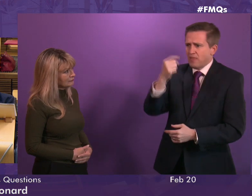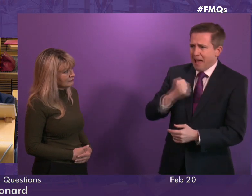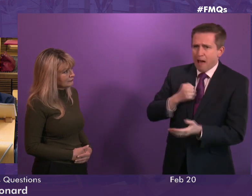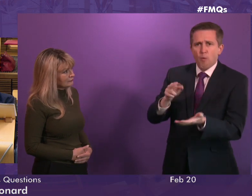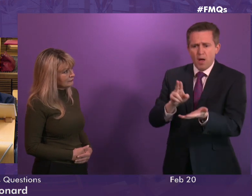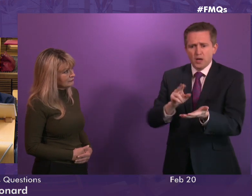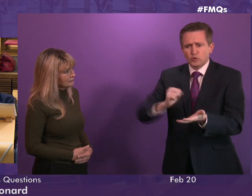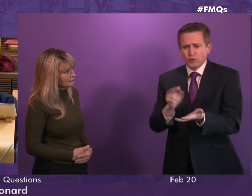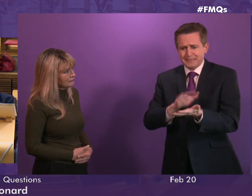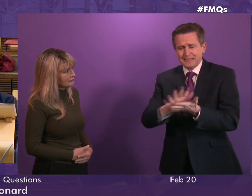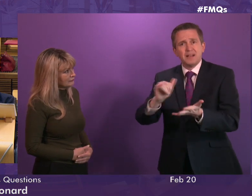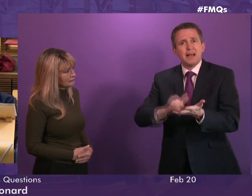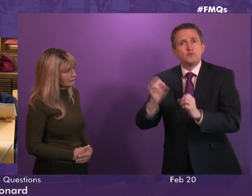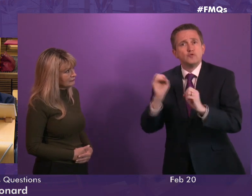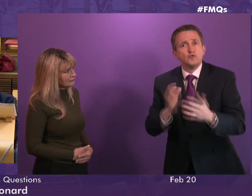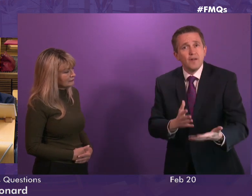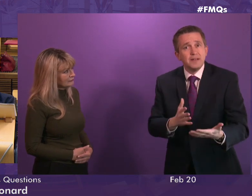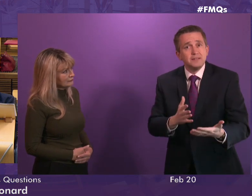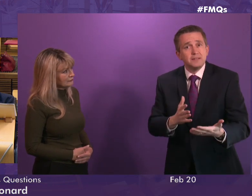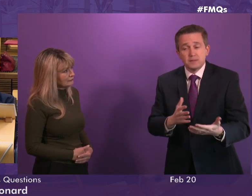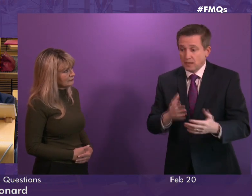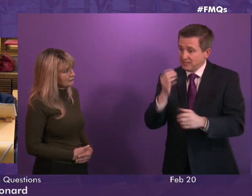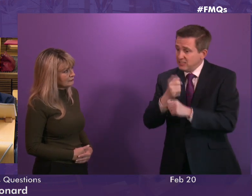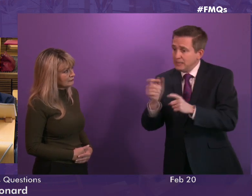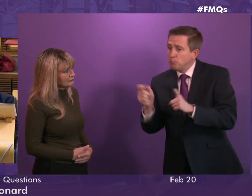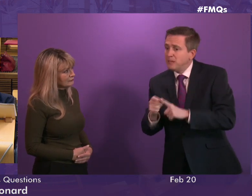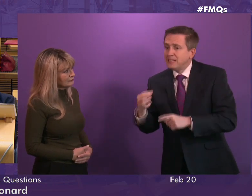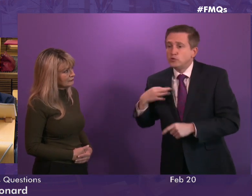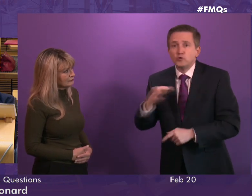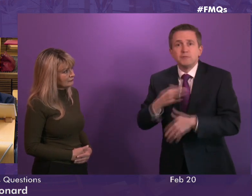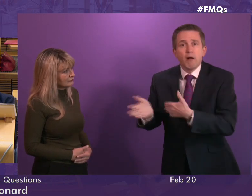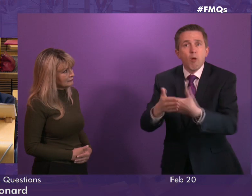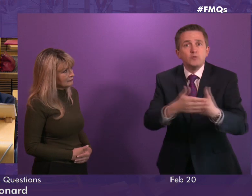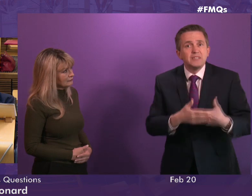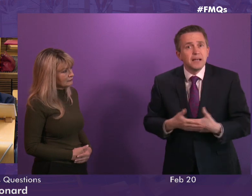health service and the closure of GP surgeries is not a matter for her?